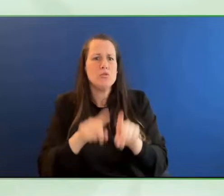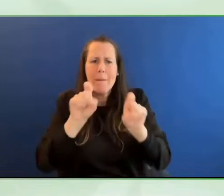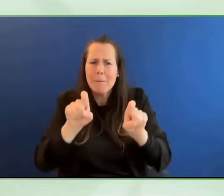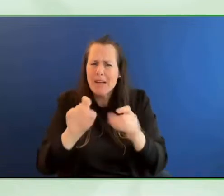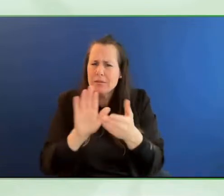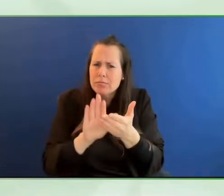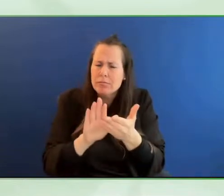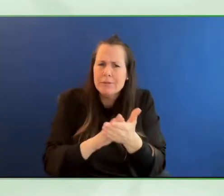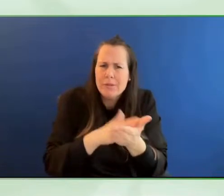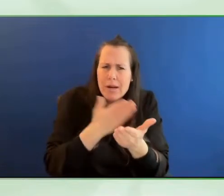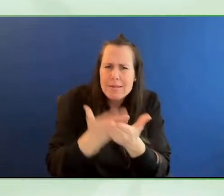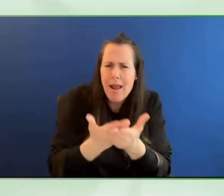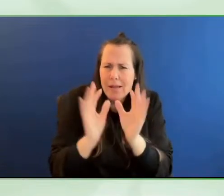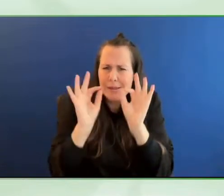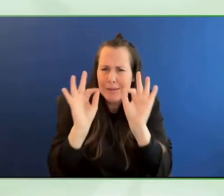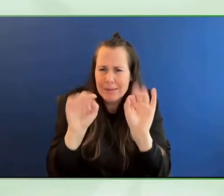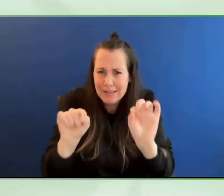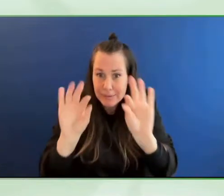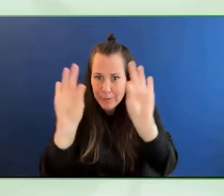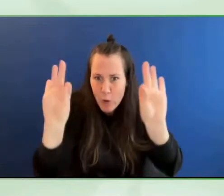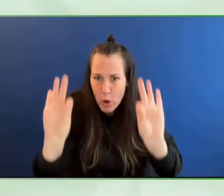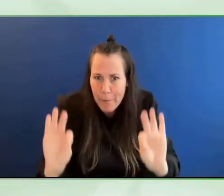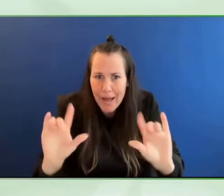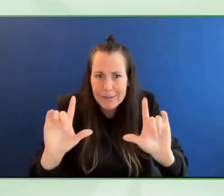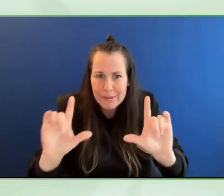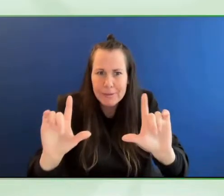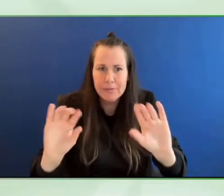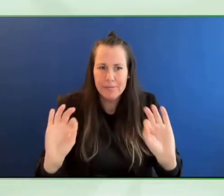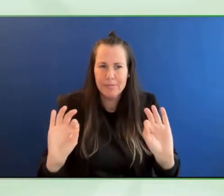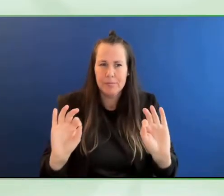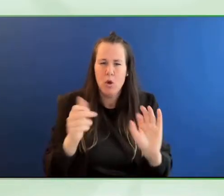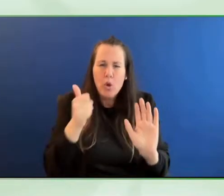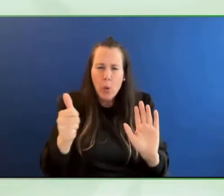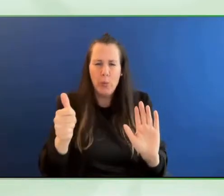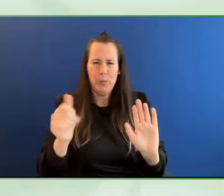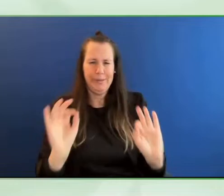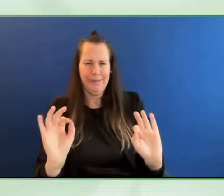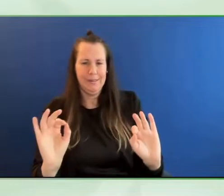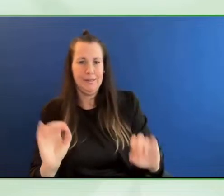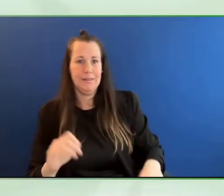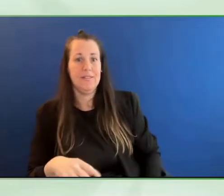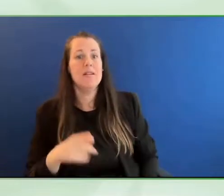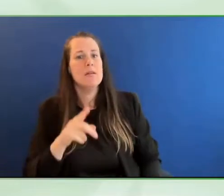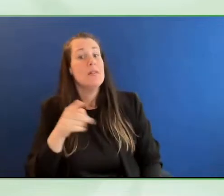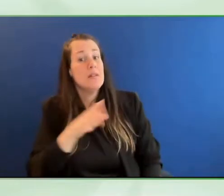For example, if you wanted to compose music for a game, if you have one composer yet you